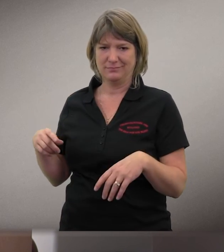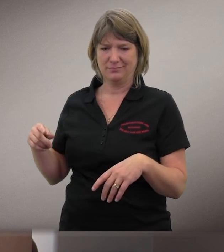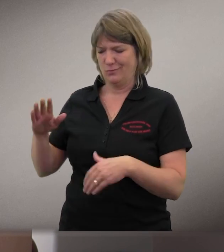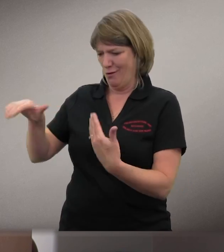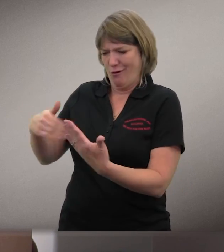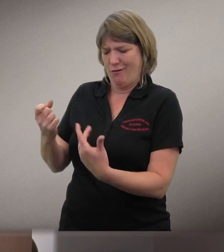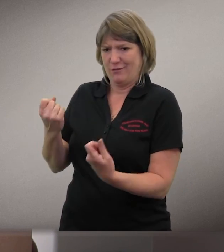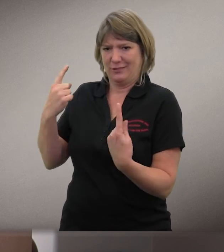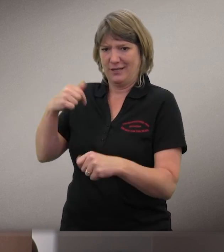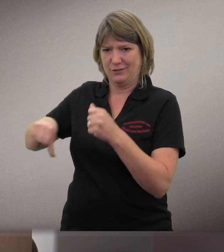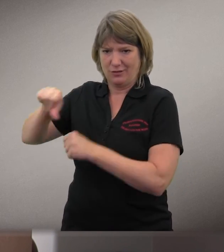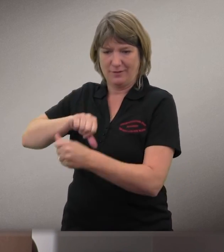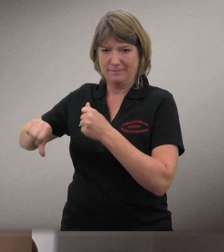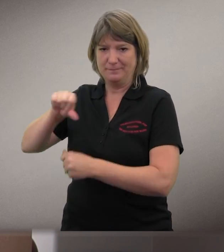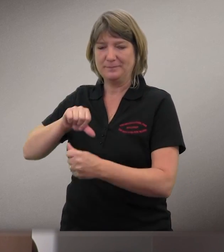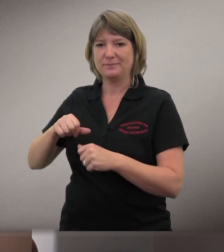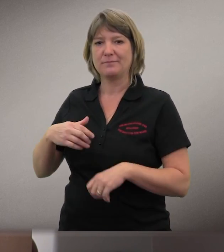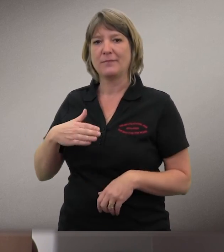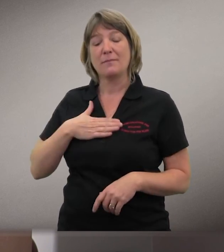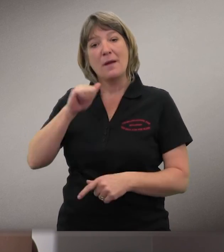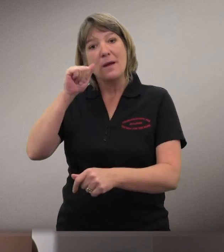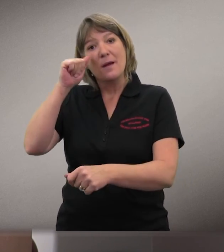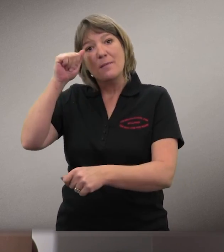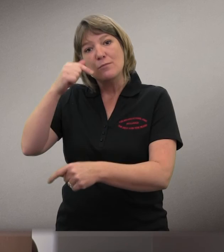and we all understand each other.